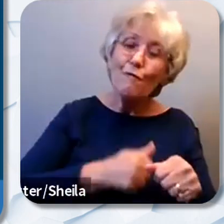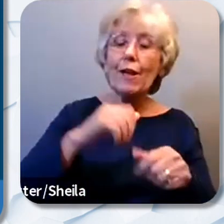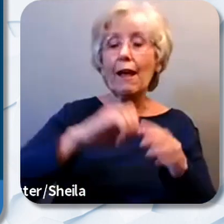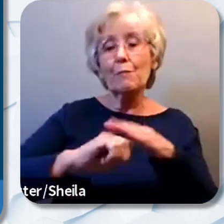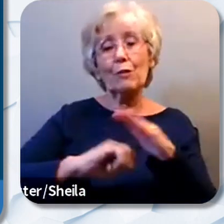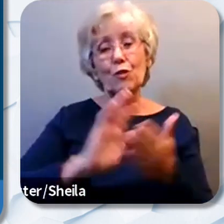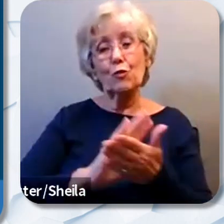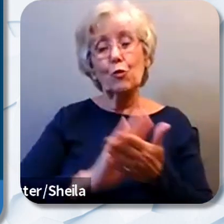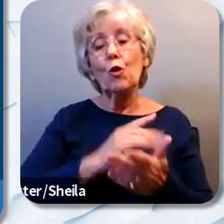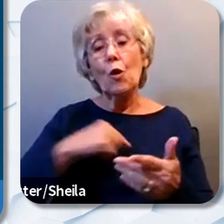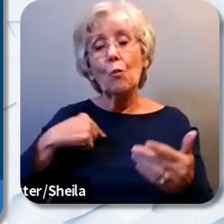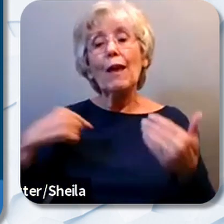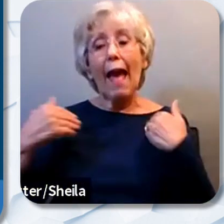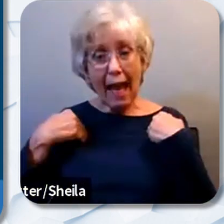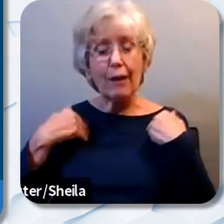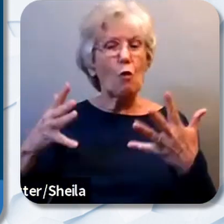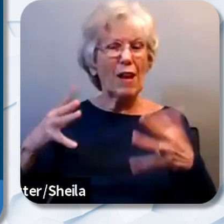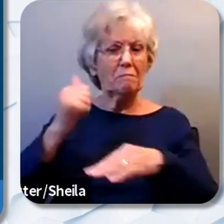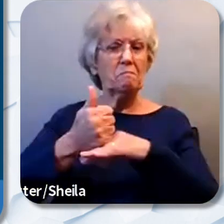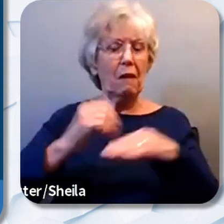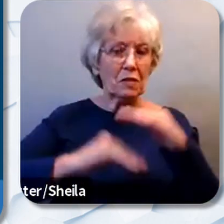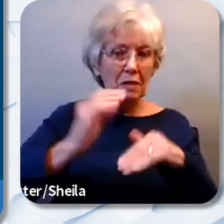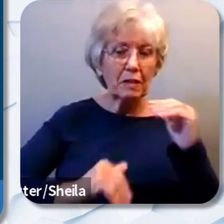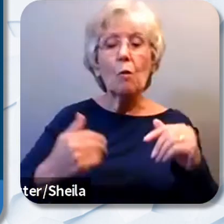so we had the facilities, we have the alignment of curriculum due to our